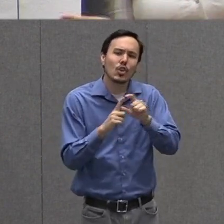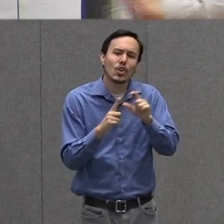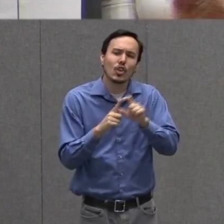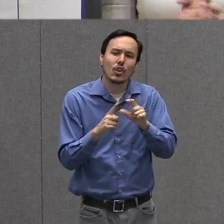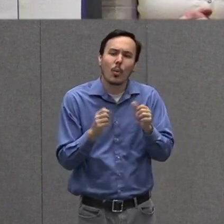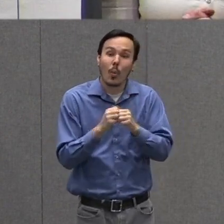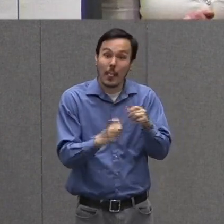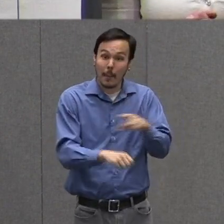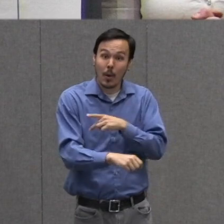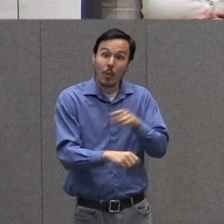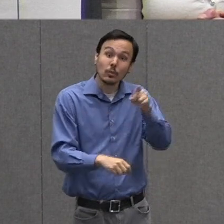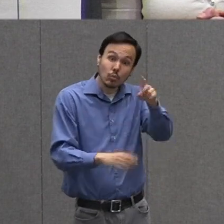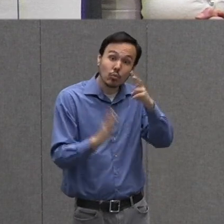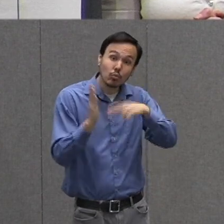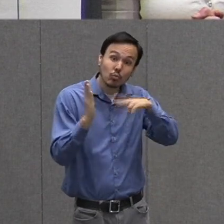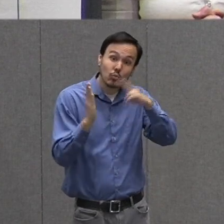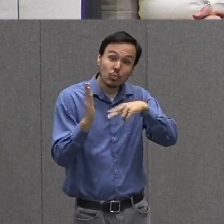did you read volunteers with us?